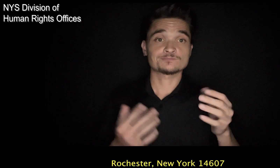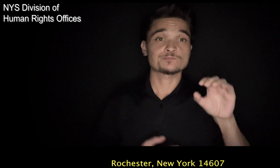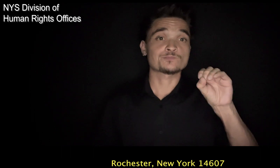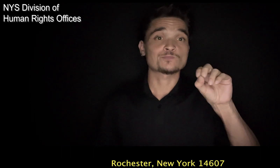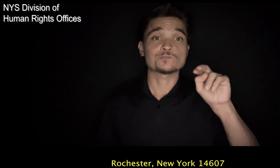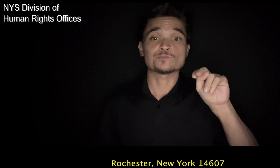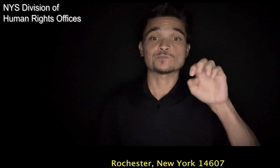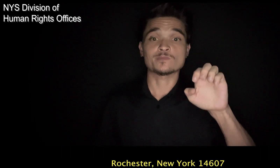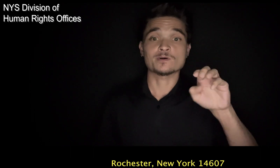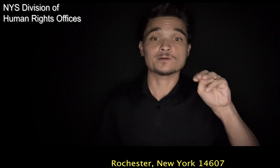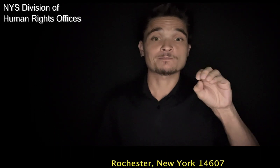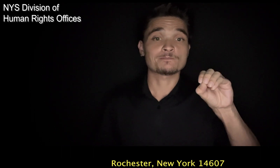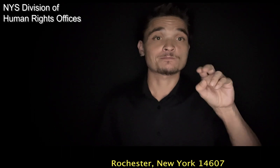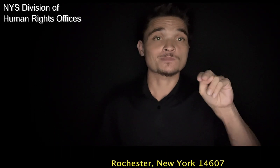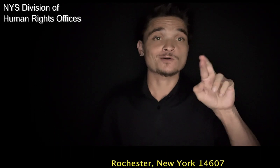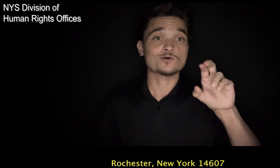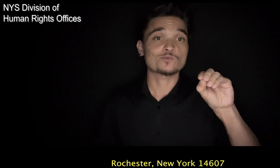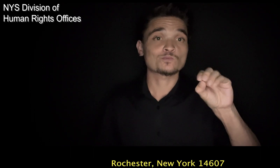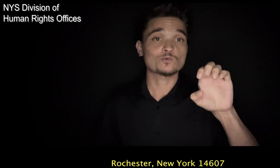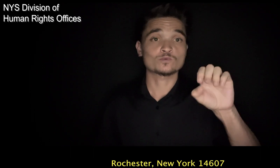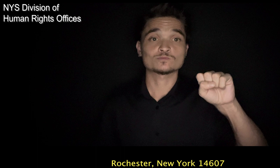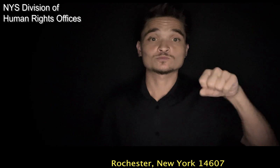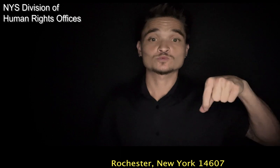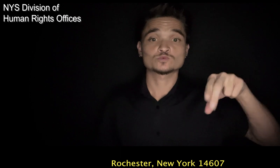Rochester, New York 14607